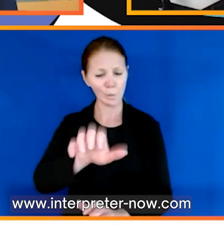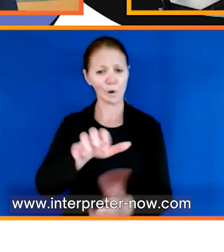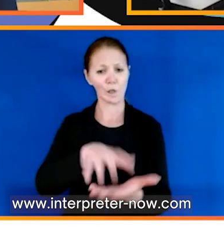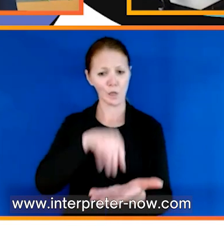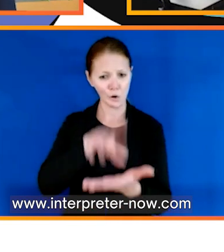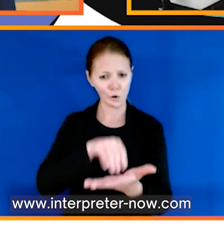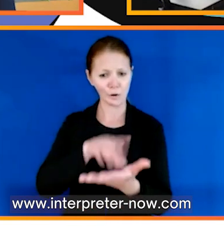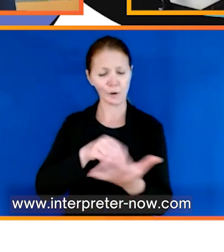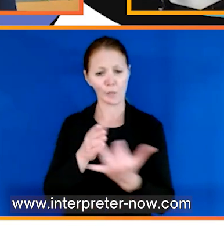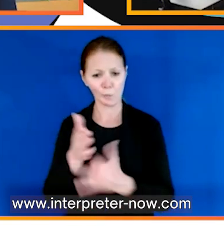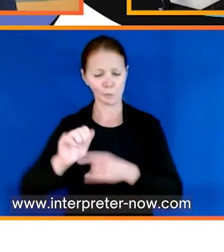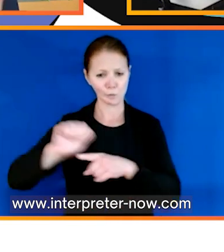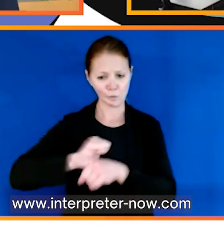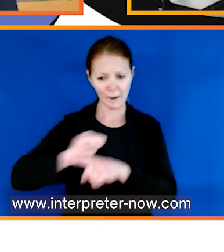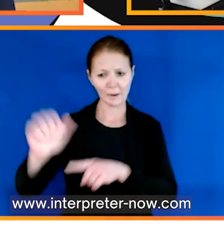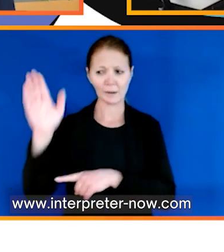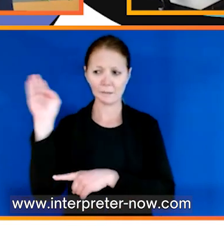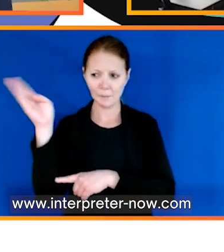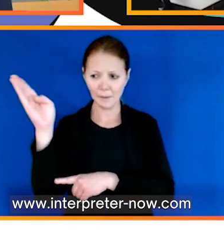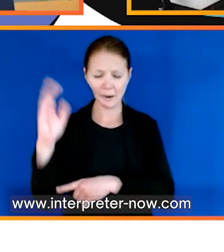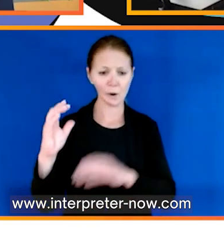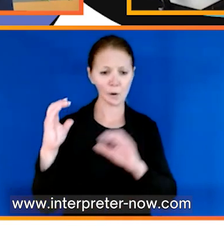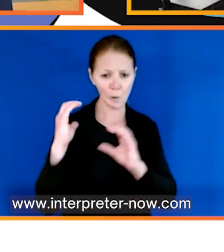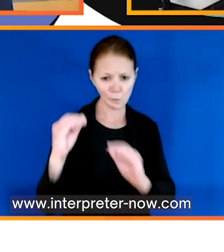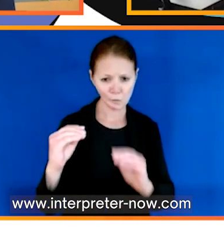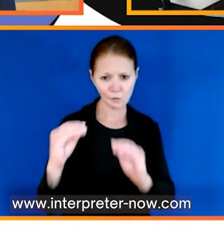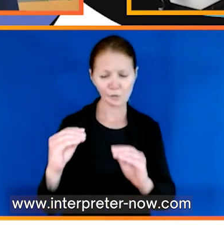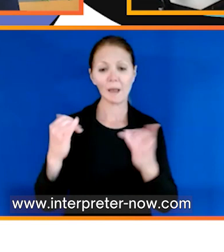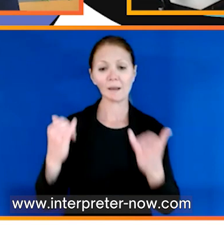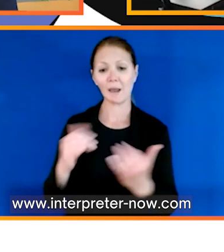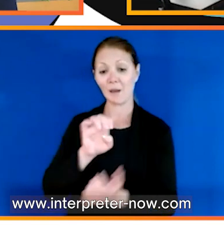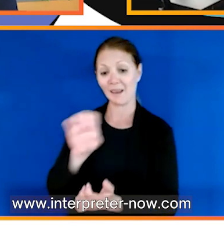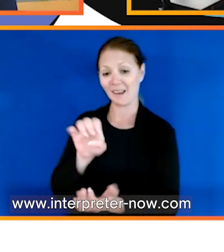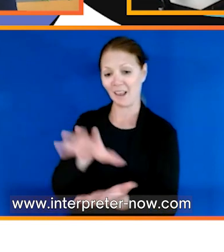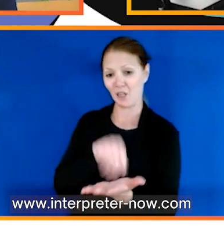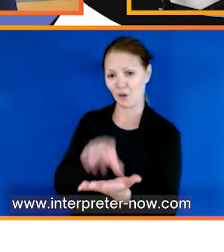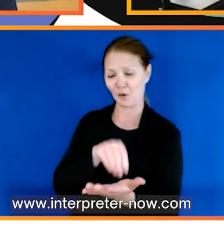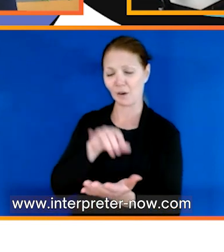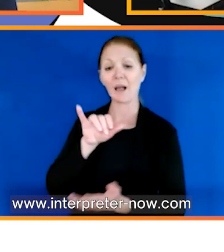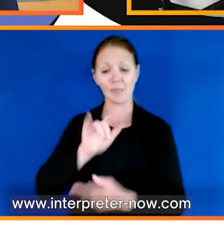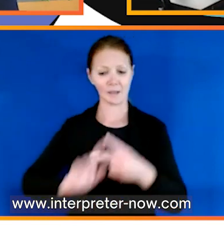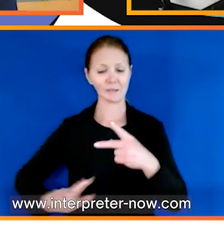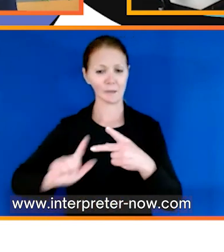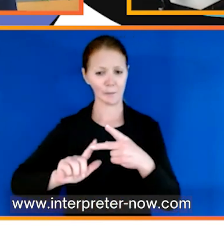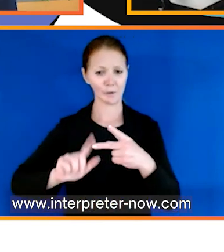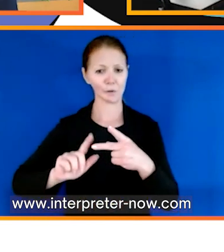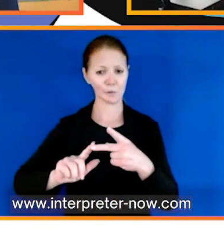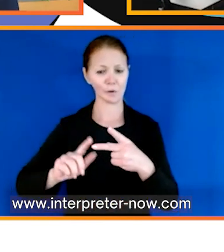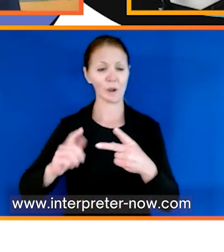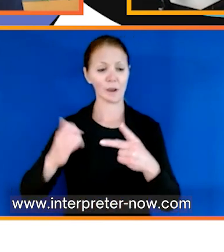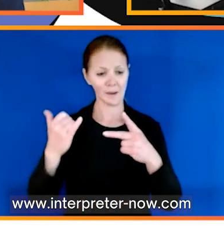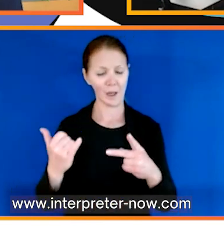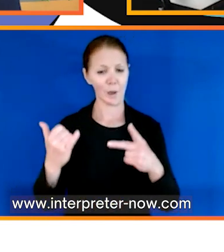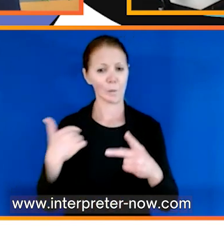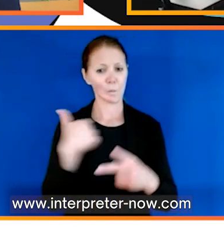standpoints of empowered learning through trainings, speaking, coaching, and now e-learning.